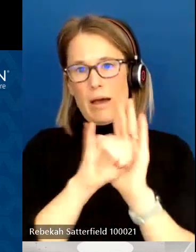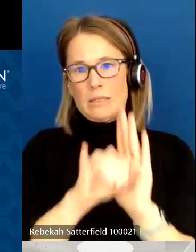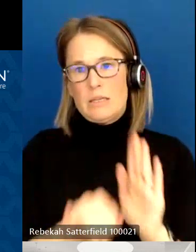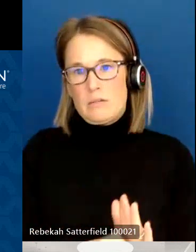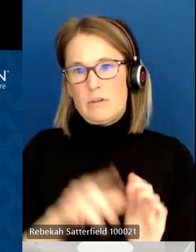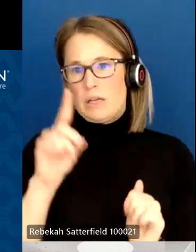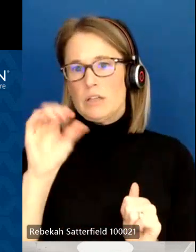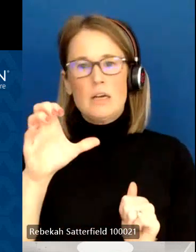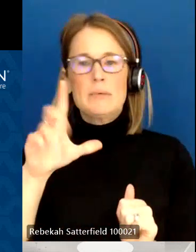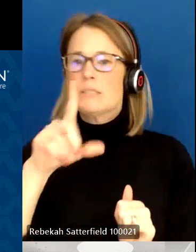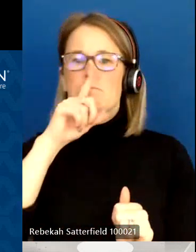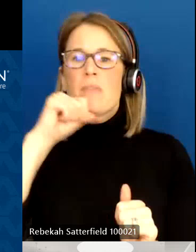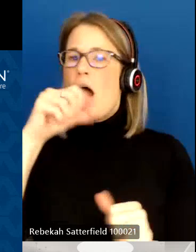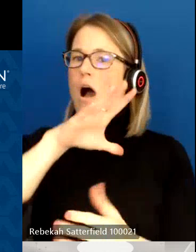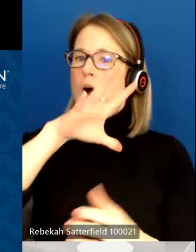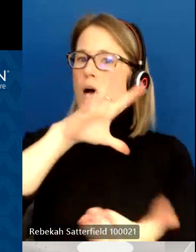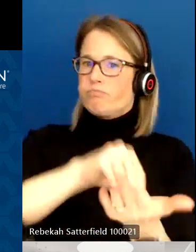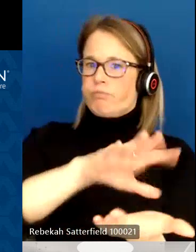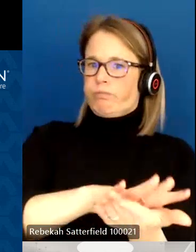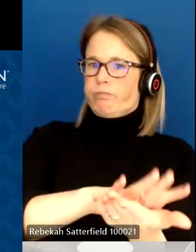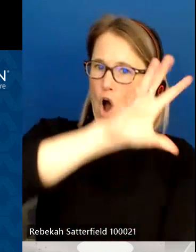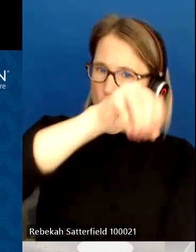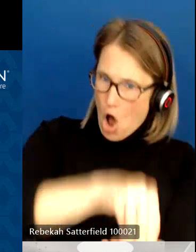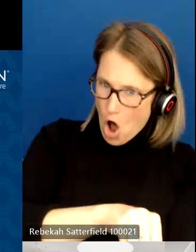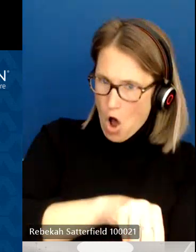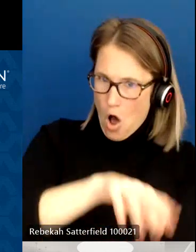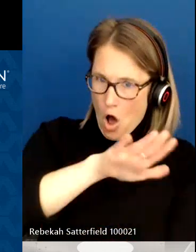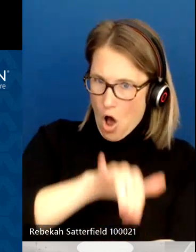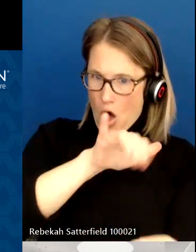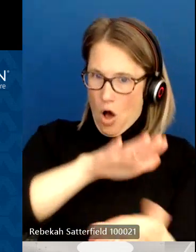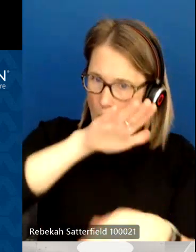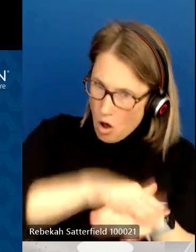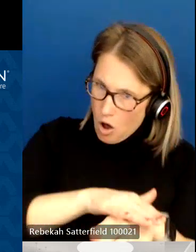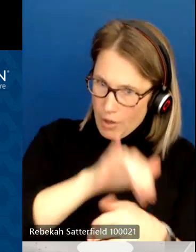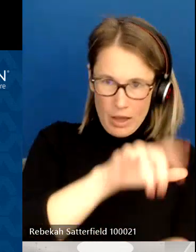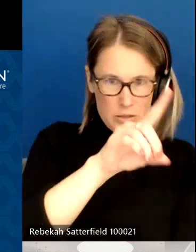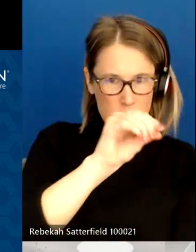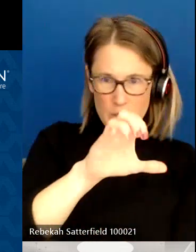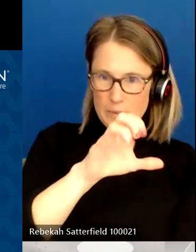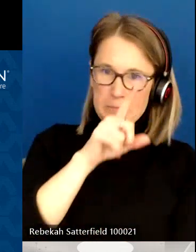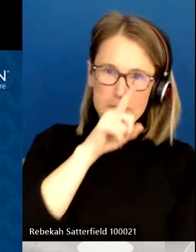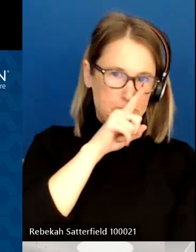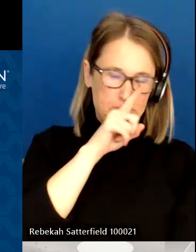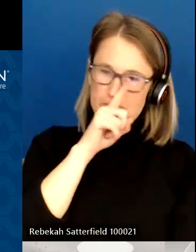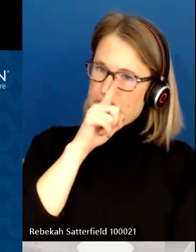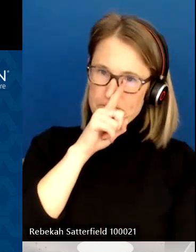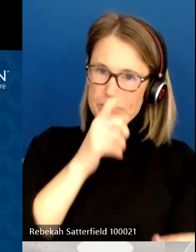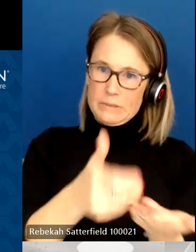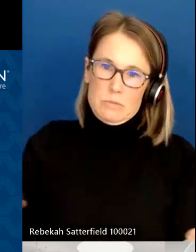on um because many of you will remember initially there was a uh the regulation required these